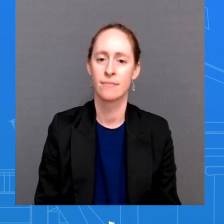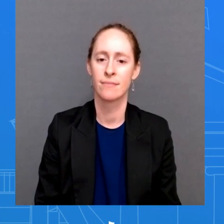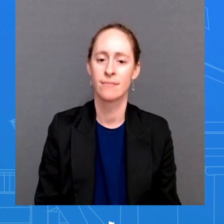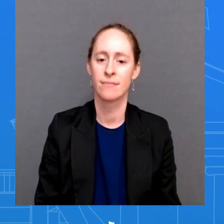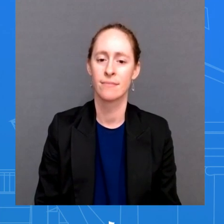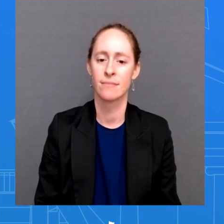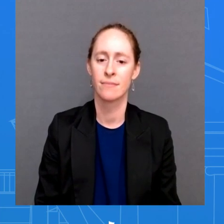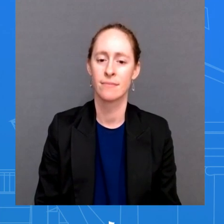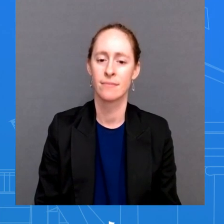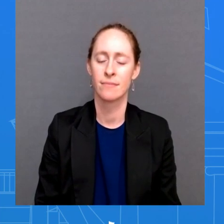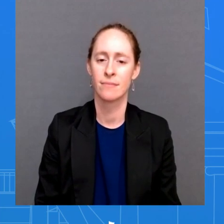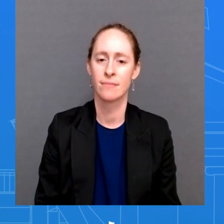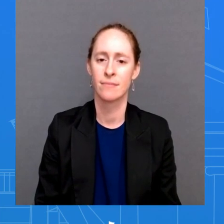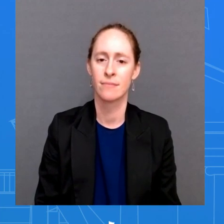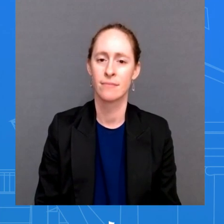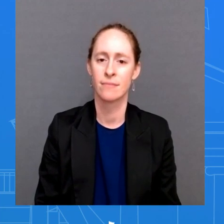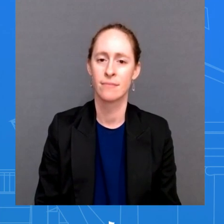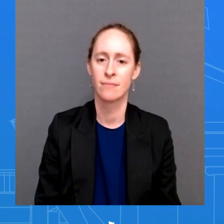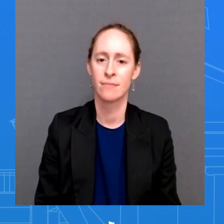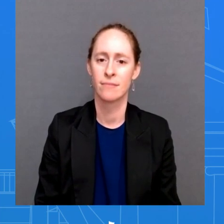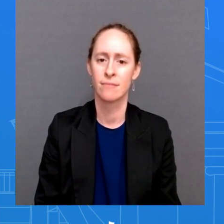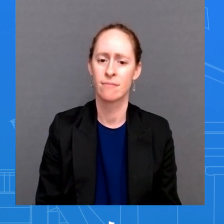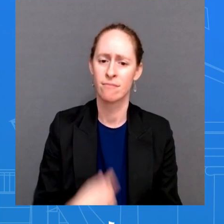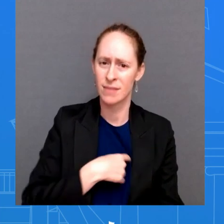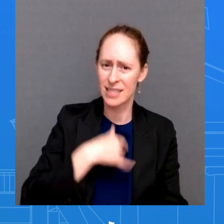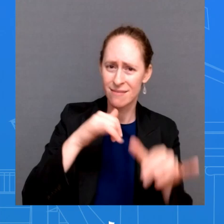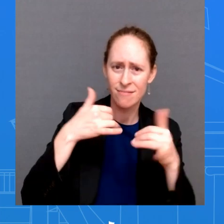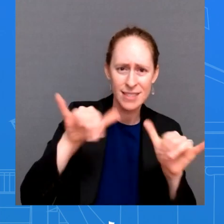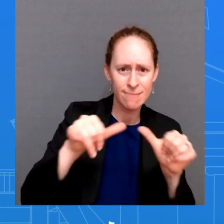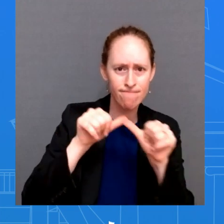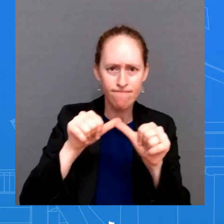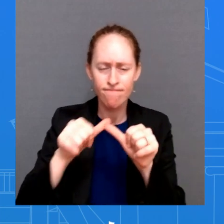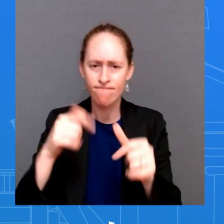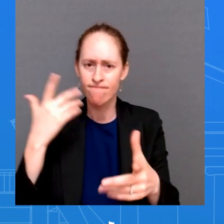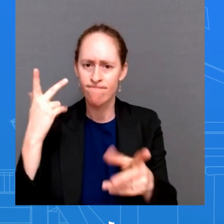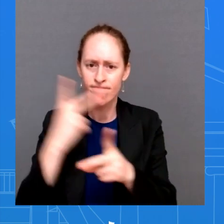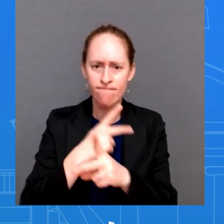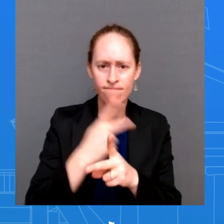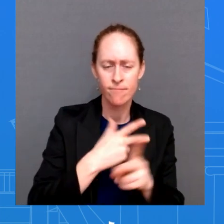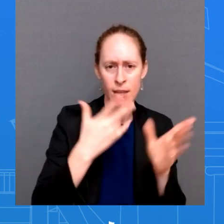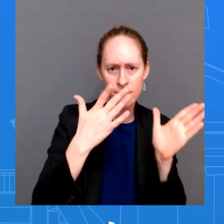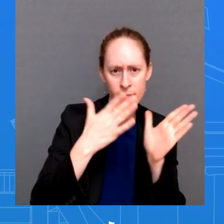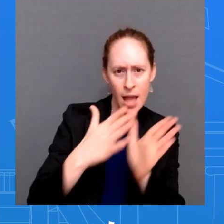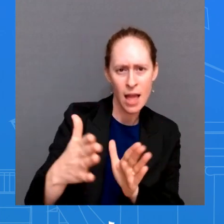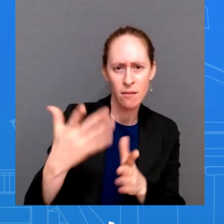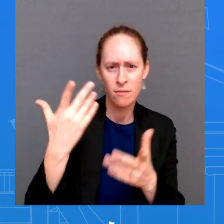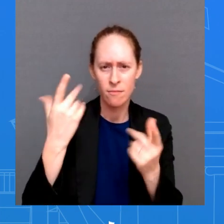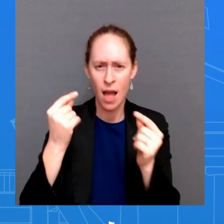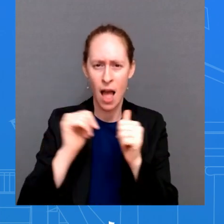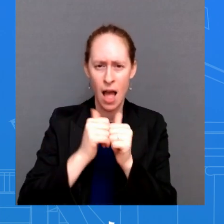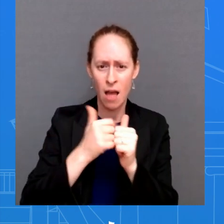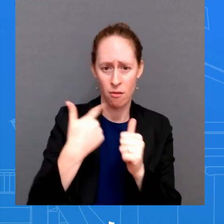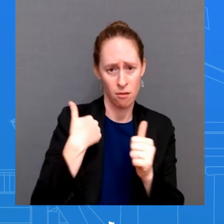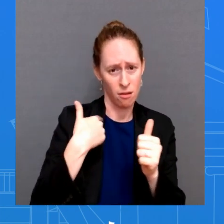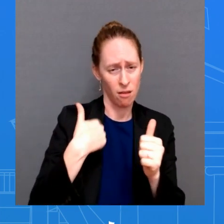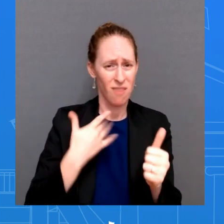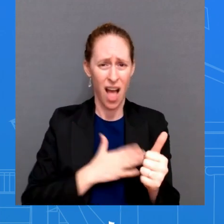I'm happy to, once I -- if I can get that to you -- and we are happy to share where we are in how we have improved production.